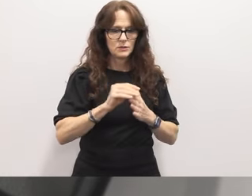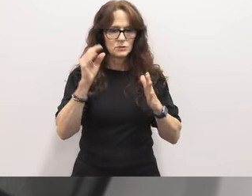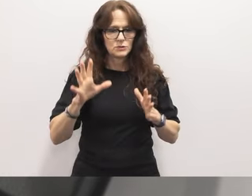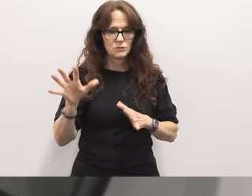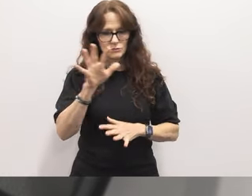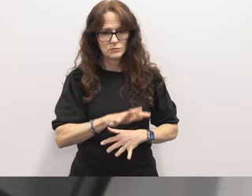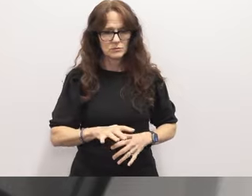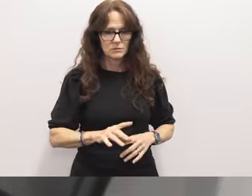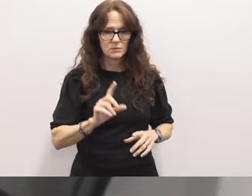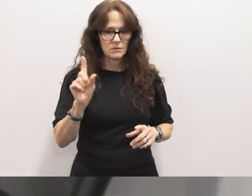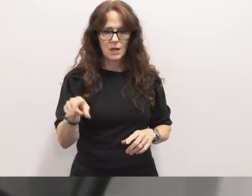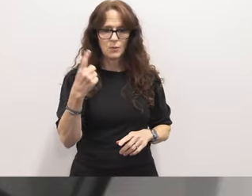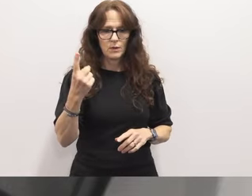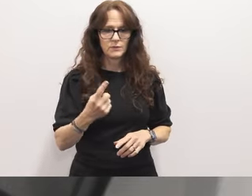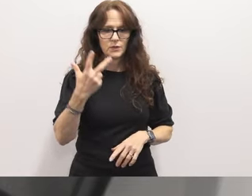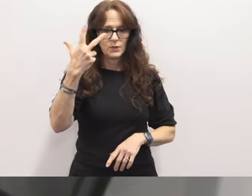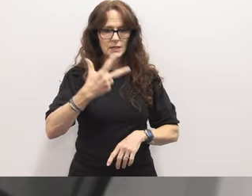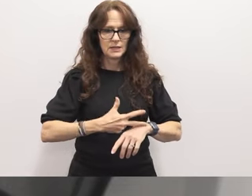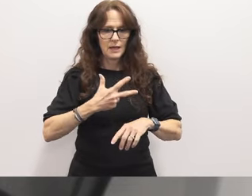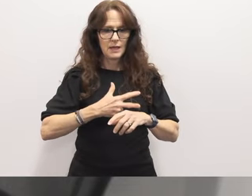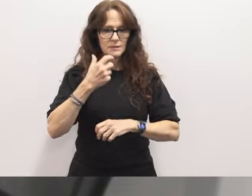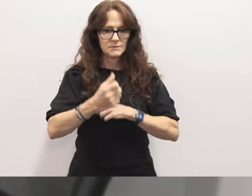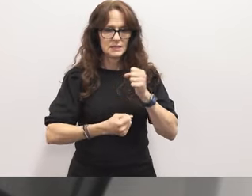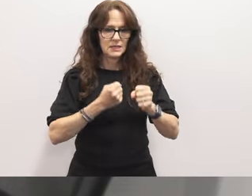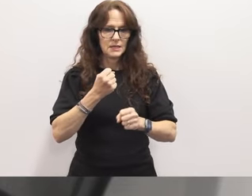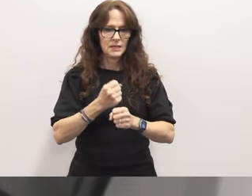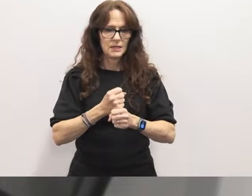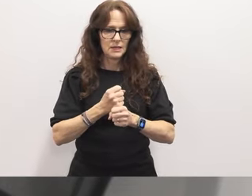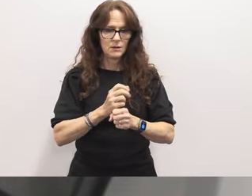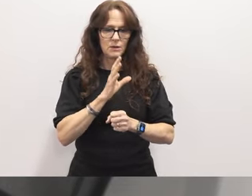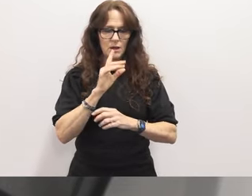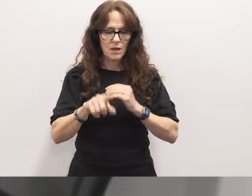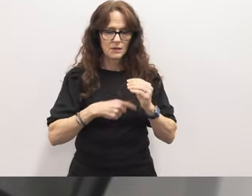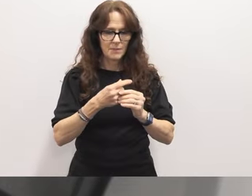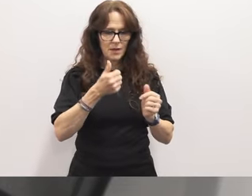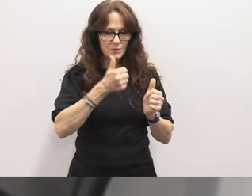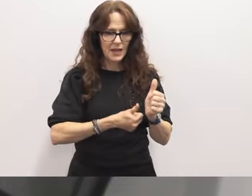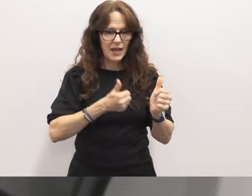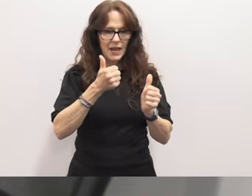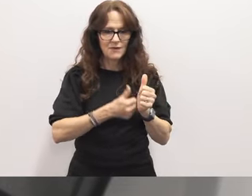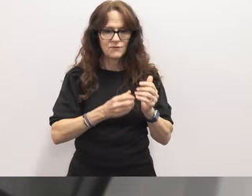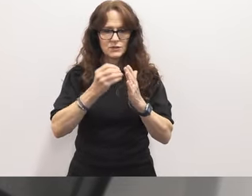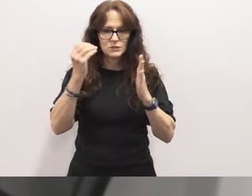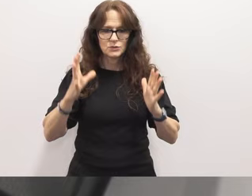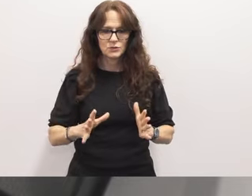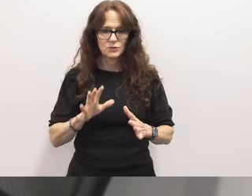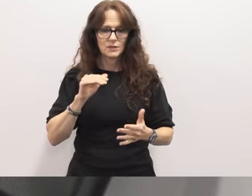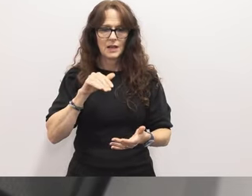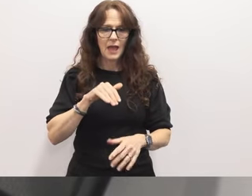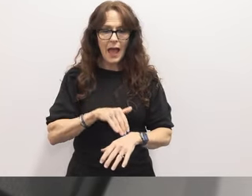not once, but three times a school year. And we talk about every single student at our school